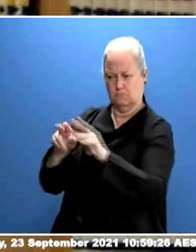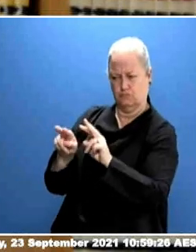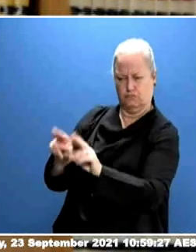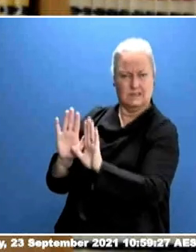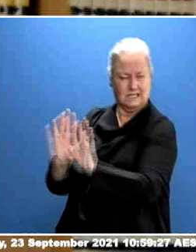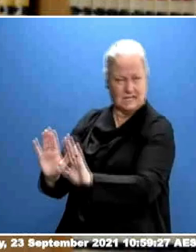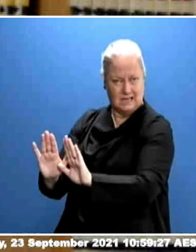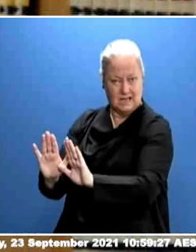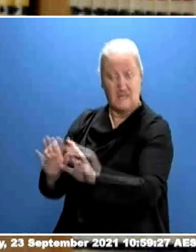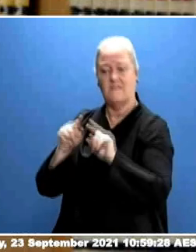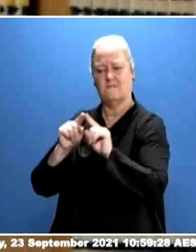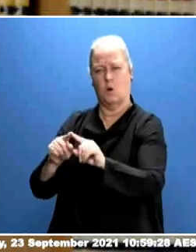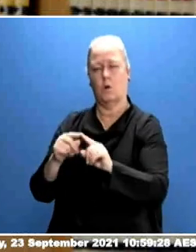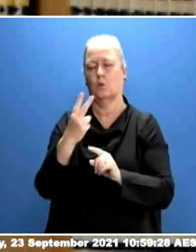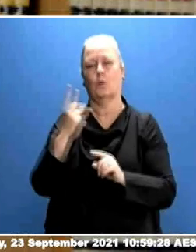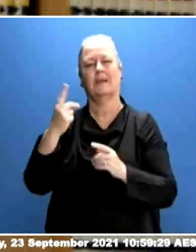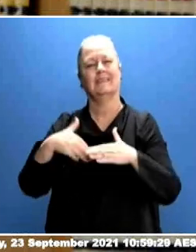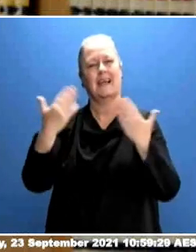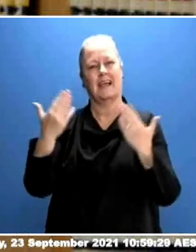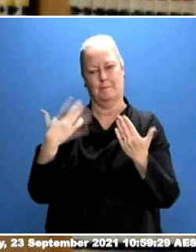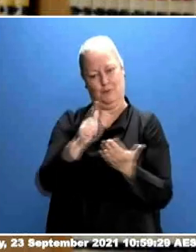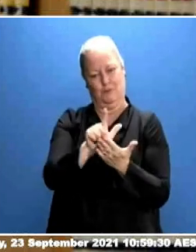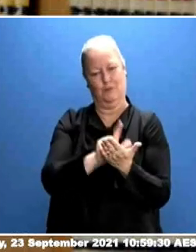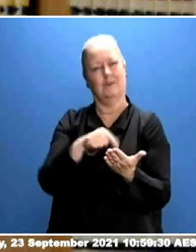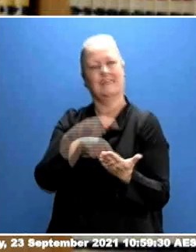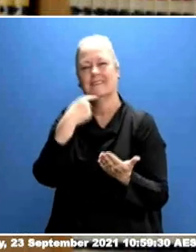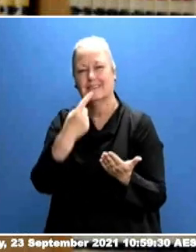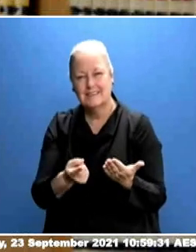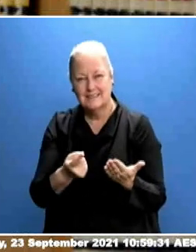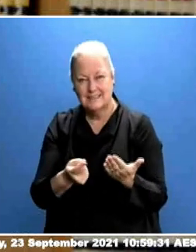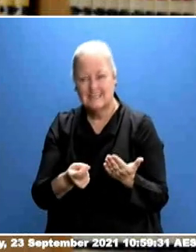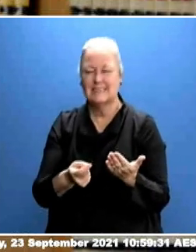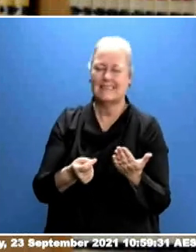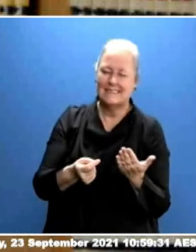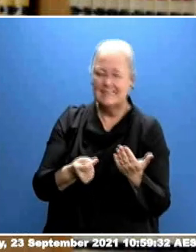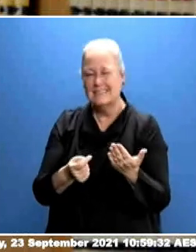which is arguably somewhat arbitrary and isn't necessarily responsive